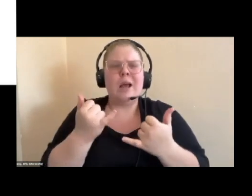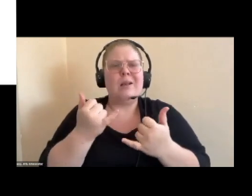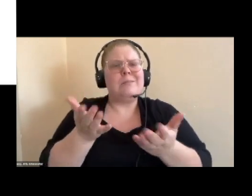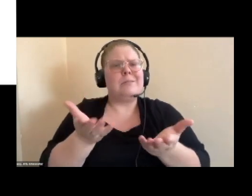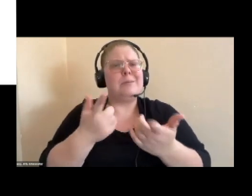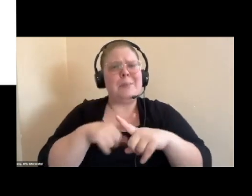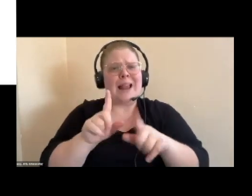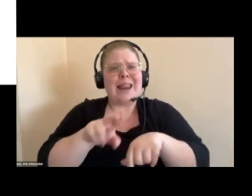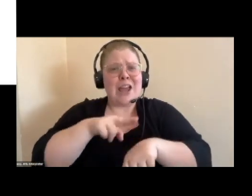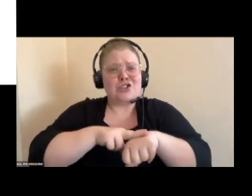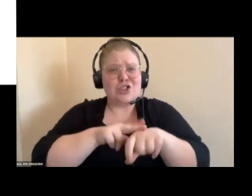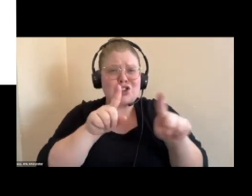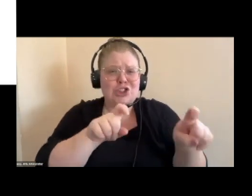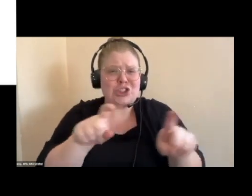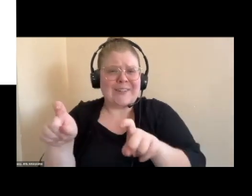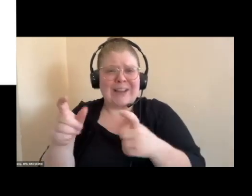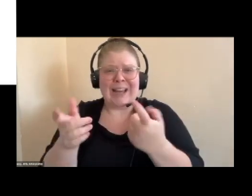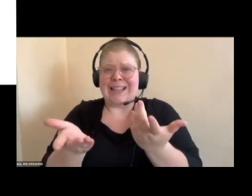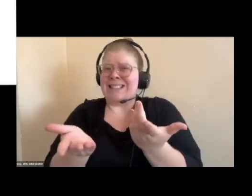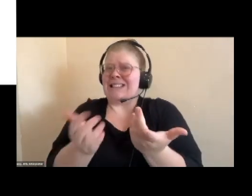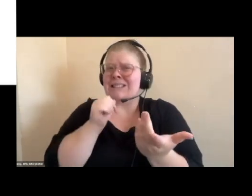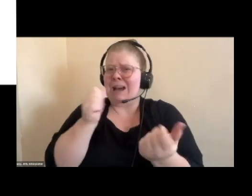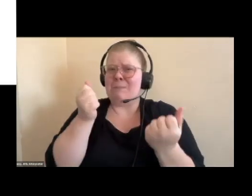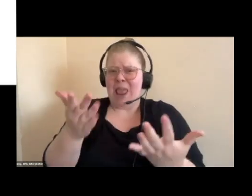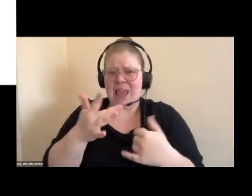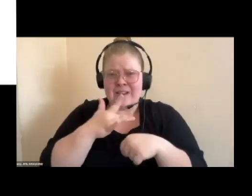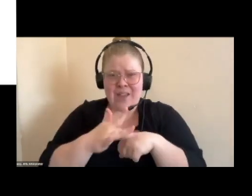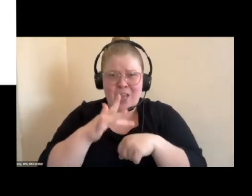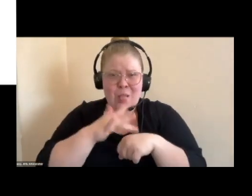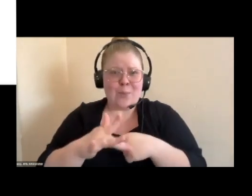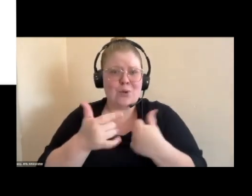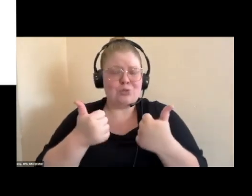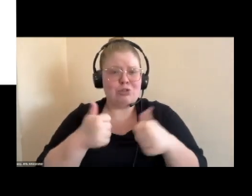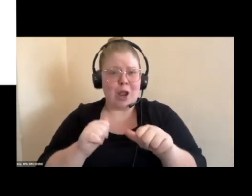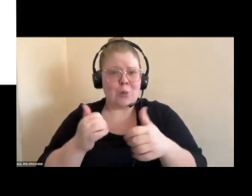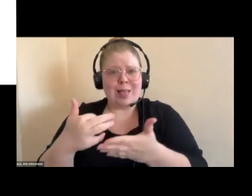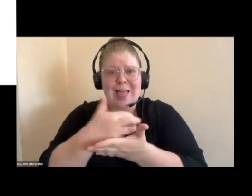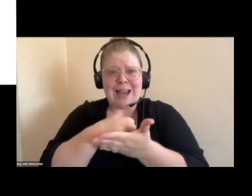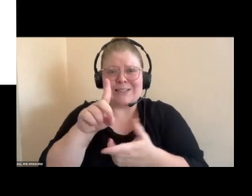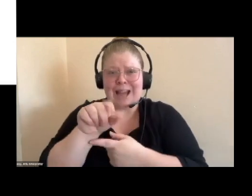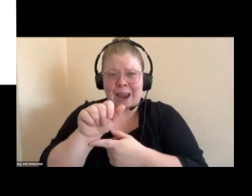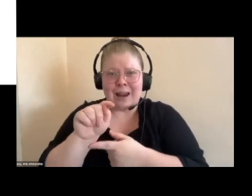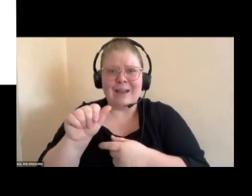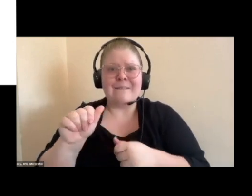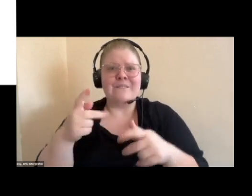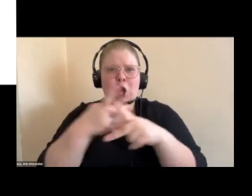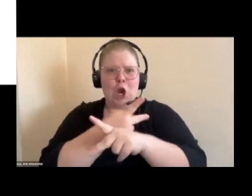that we have that gives you a good sense of who out there, particularly at the state level,